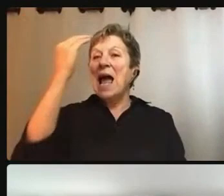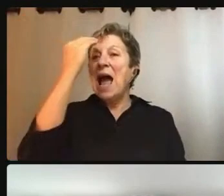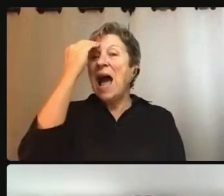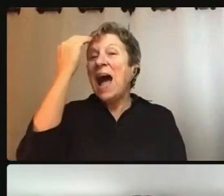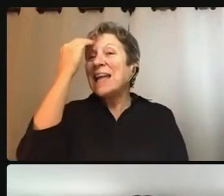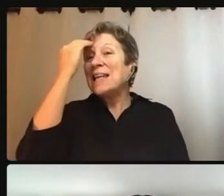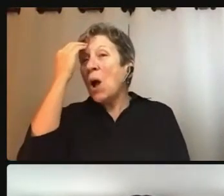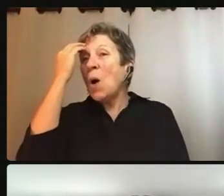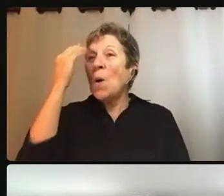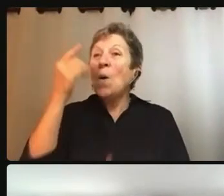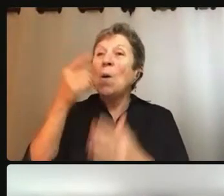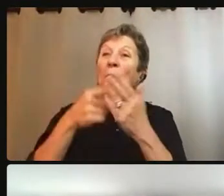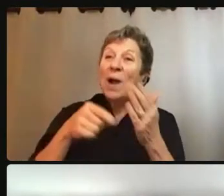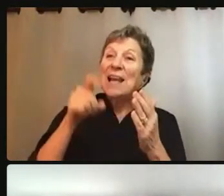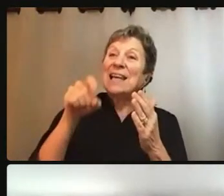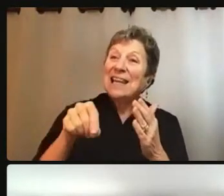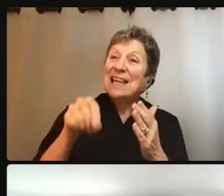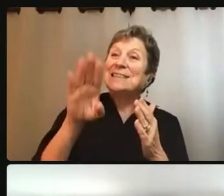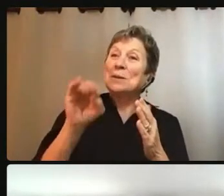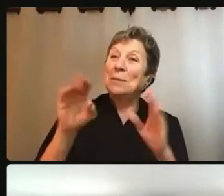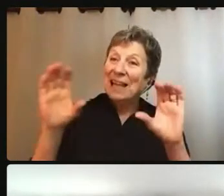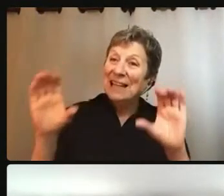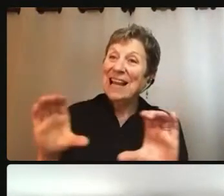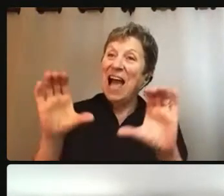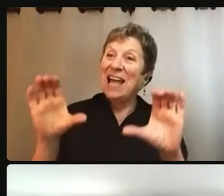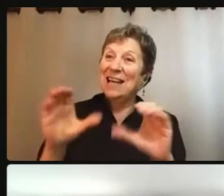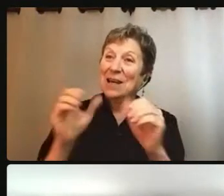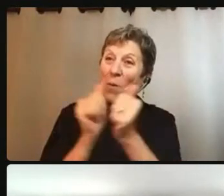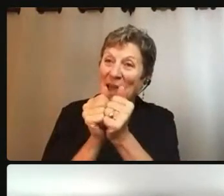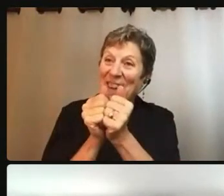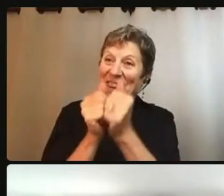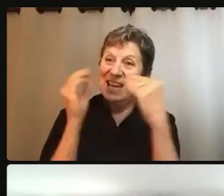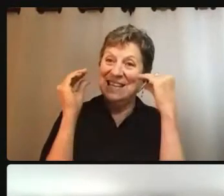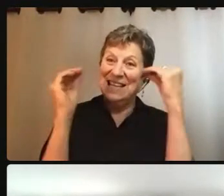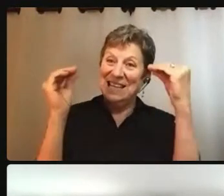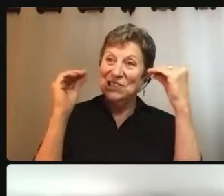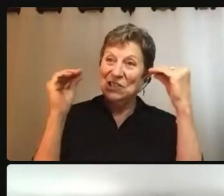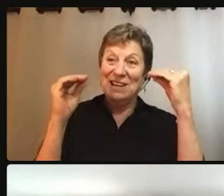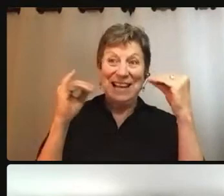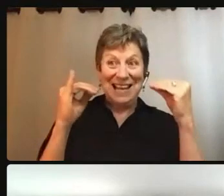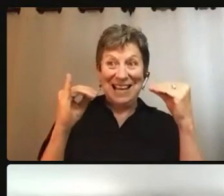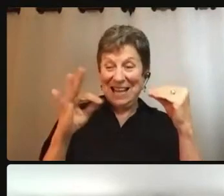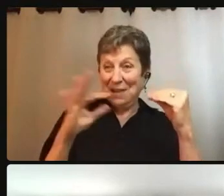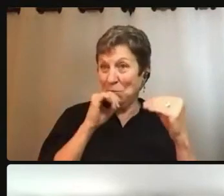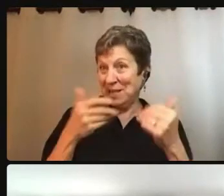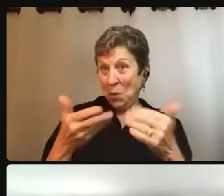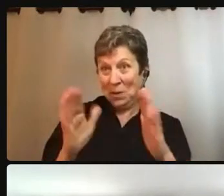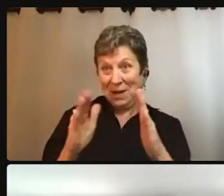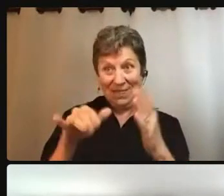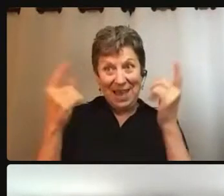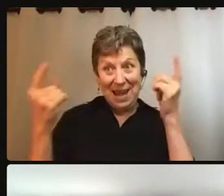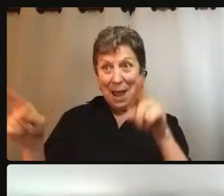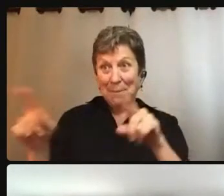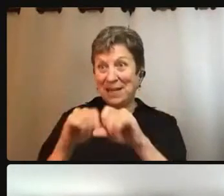WIDE RANGE OF A BUILD THESE NEEDS AND PERSONALITIES AND SO